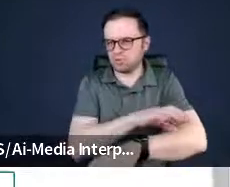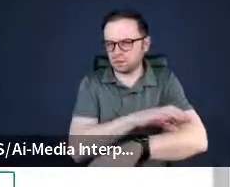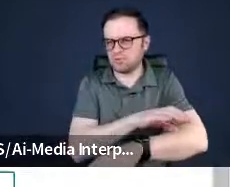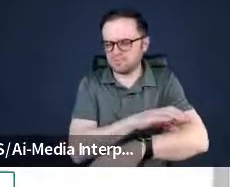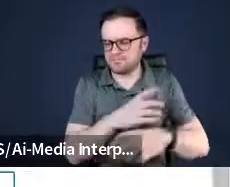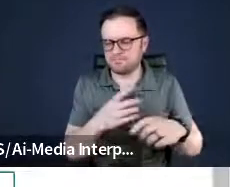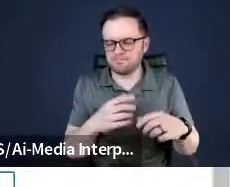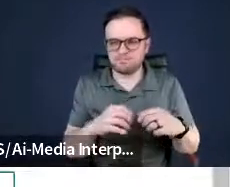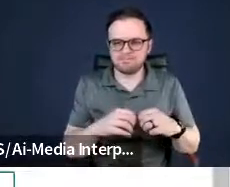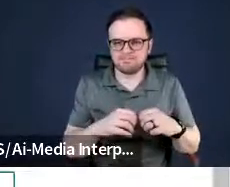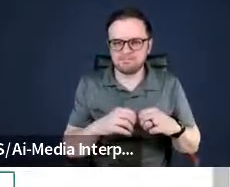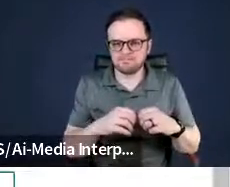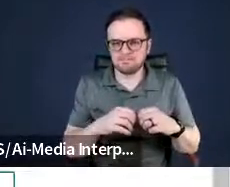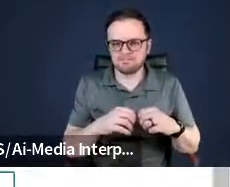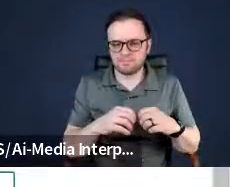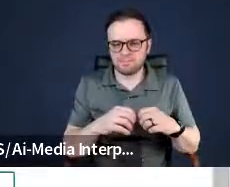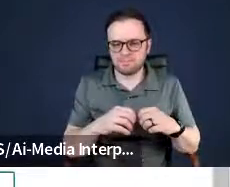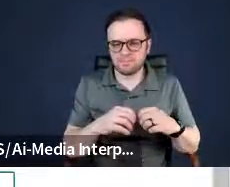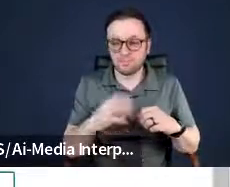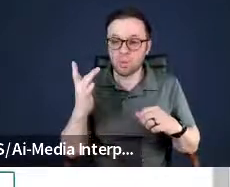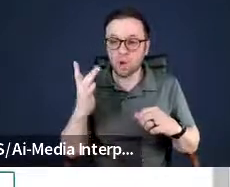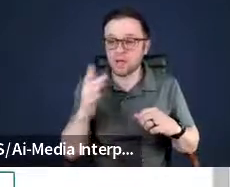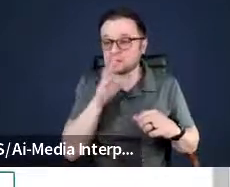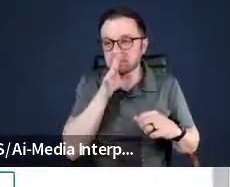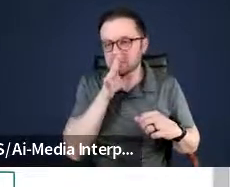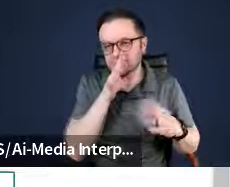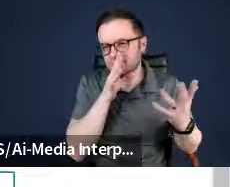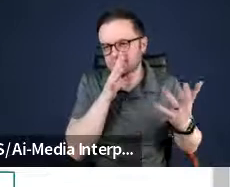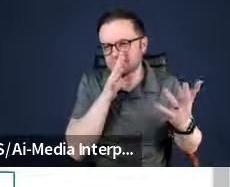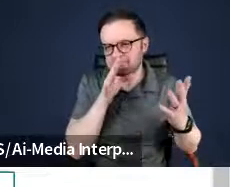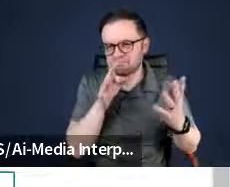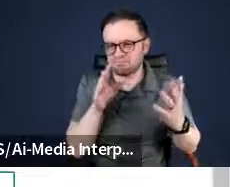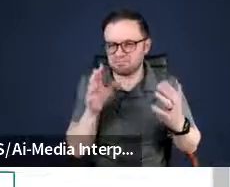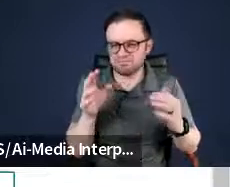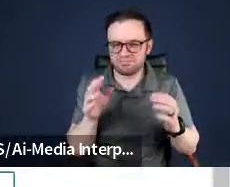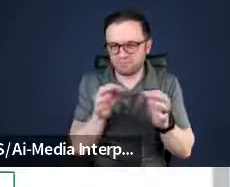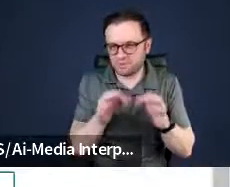a refresher bull refresher bull braille display is their primary or exclusive means of receiving output